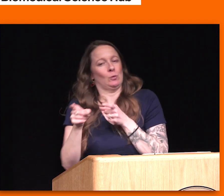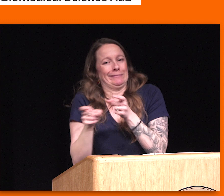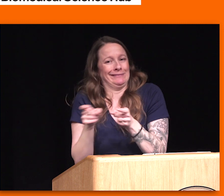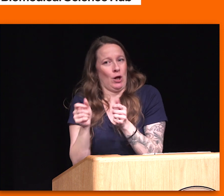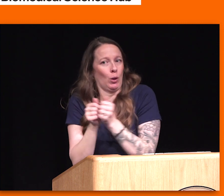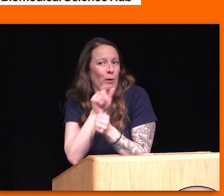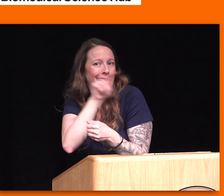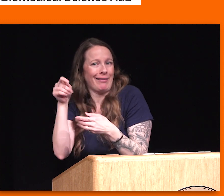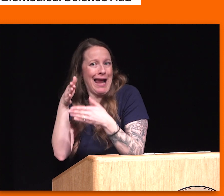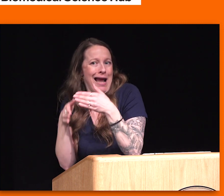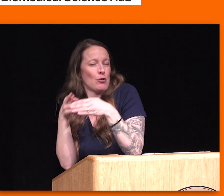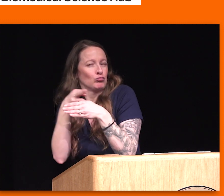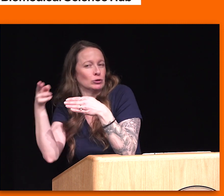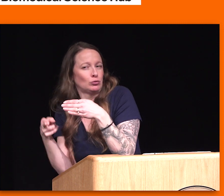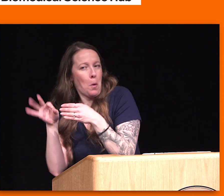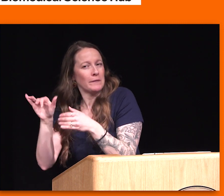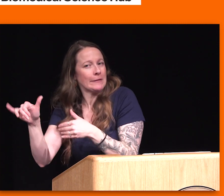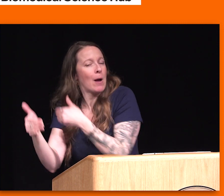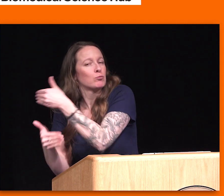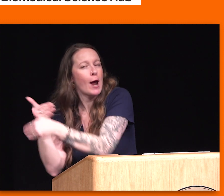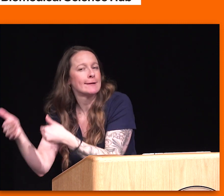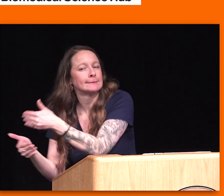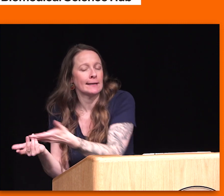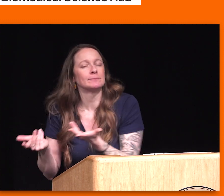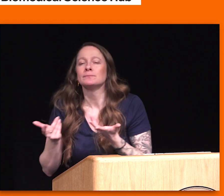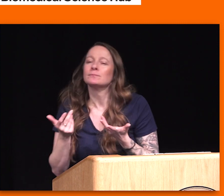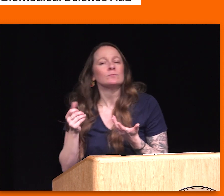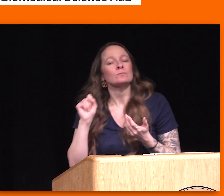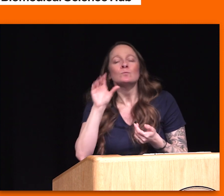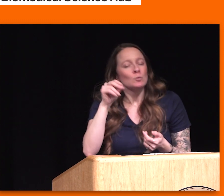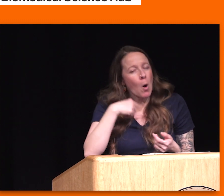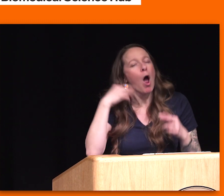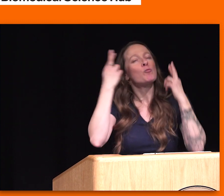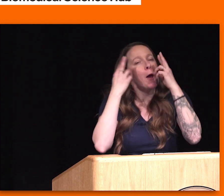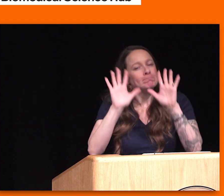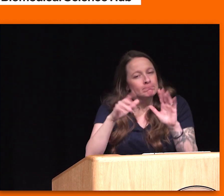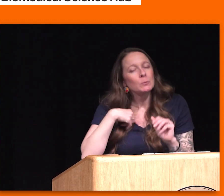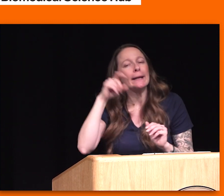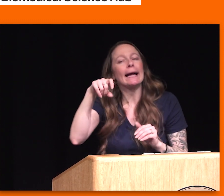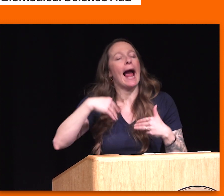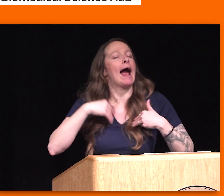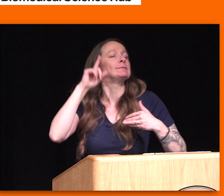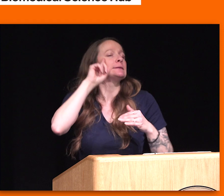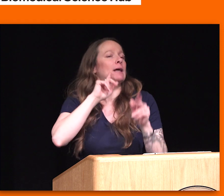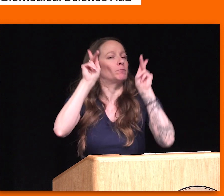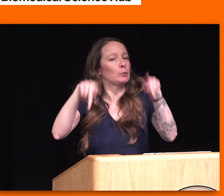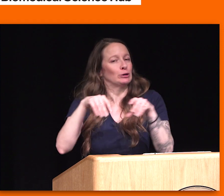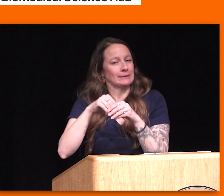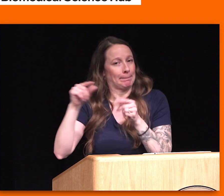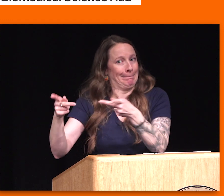but it doesn't actually work for us. But we have to deal with the end result of that process that didn't include us in the first place.